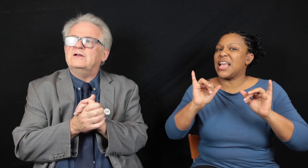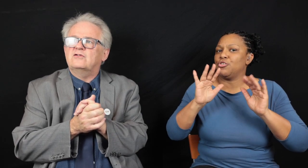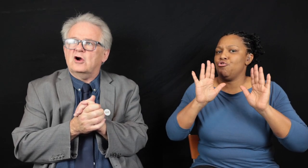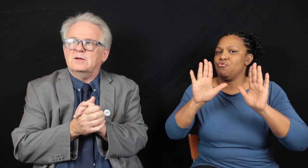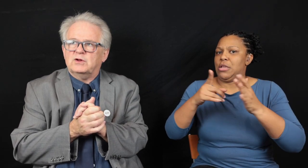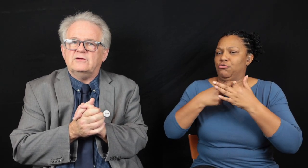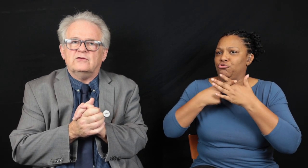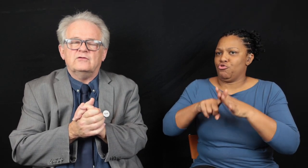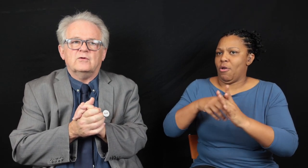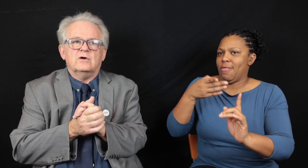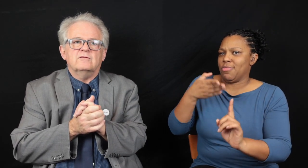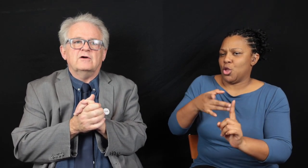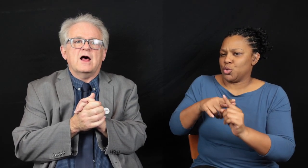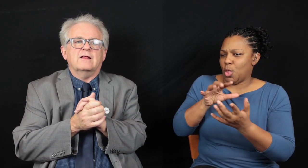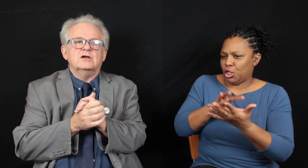That's a great starting point.